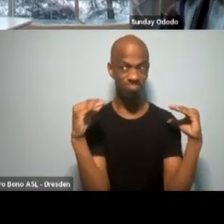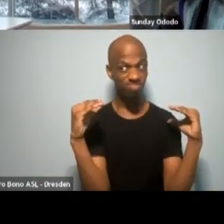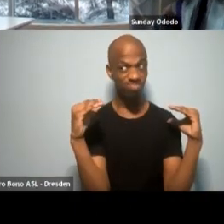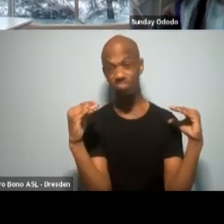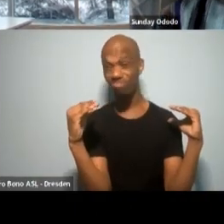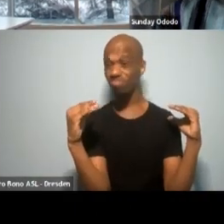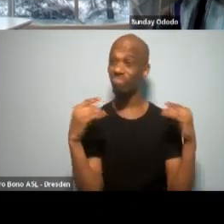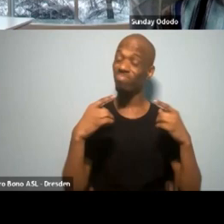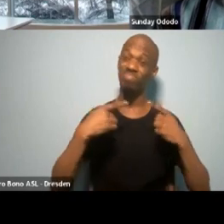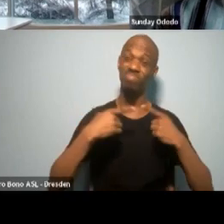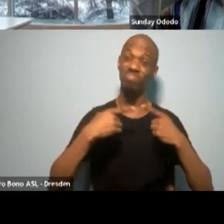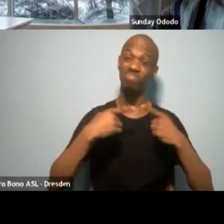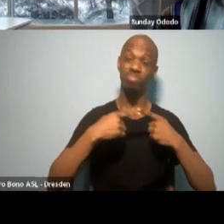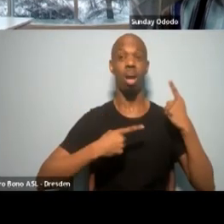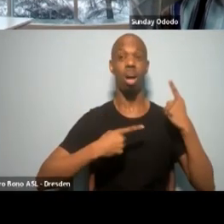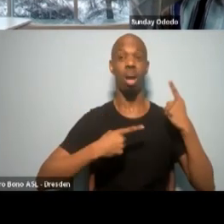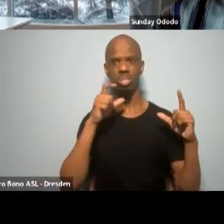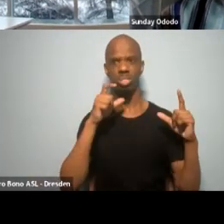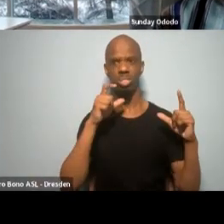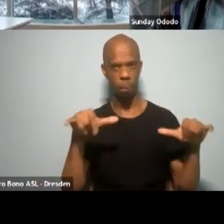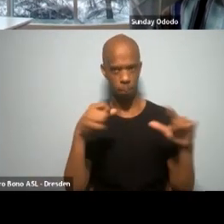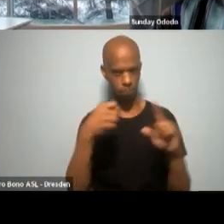To that extent, we believe